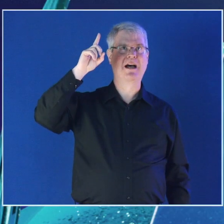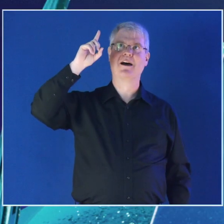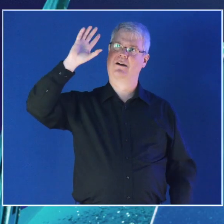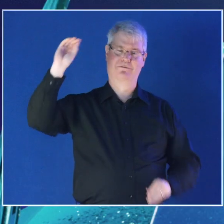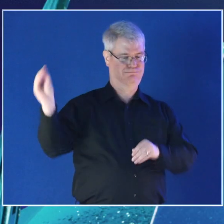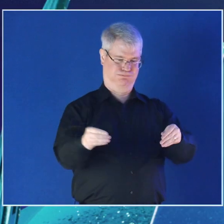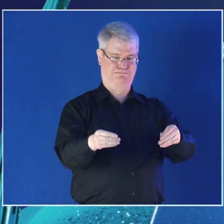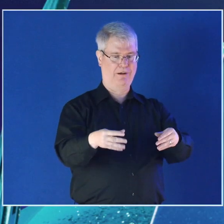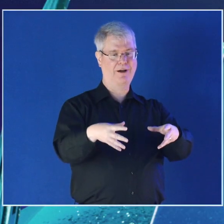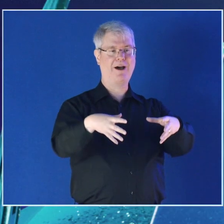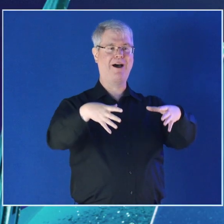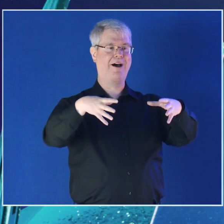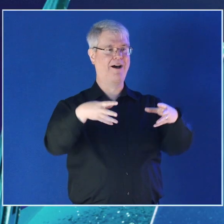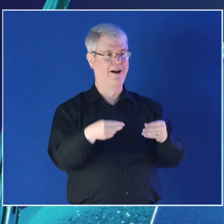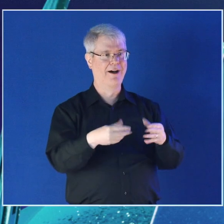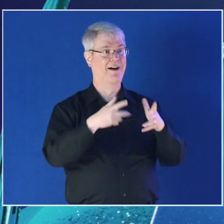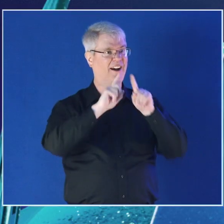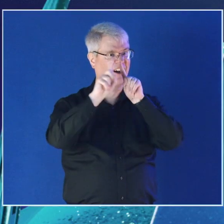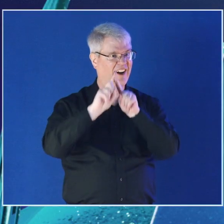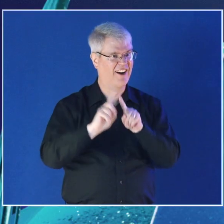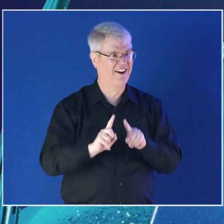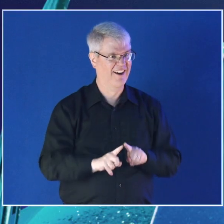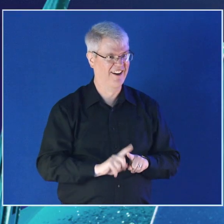We are living in the future, so I want to share